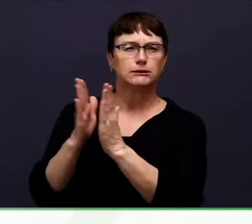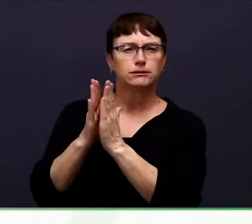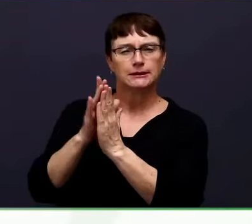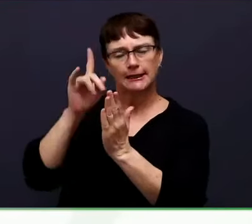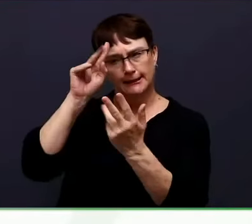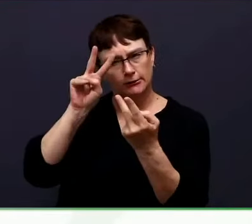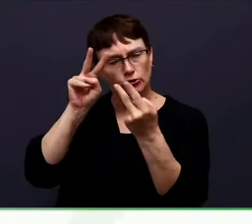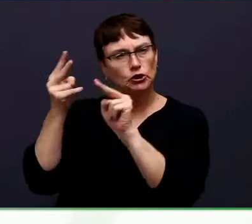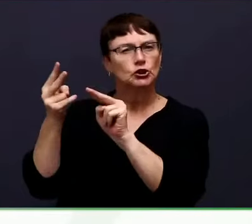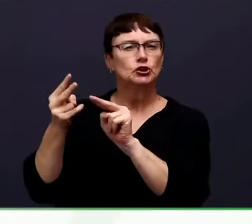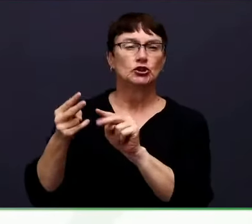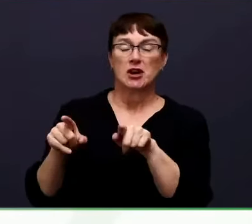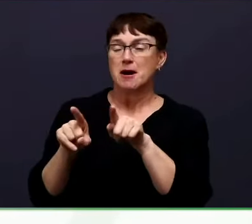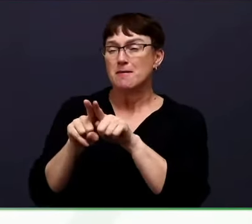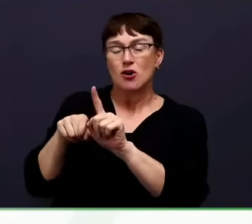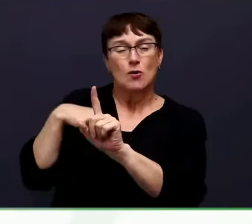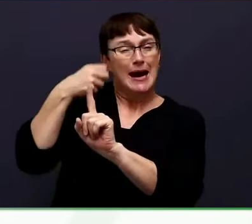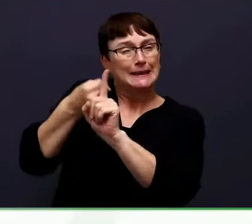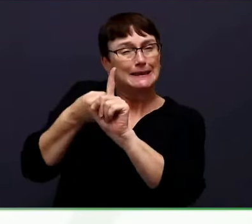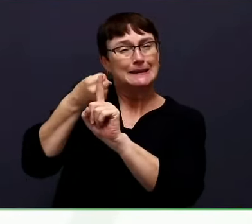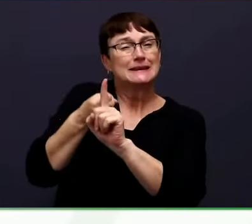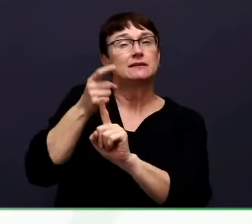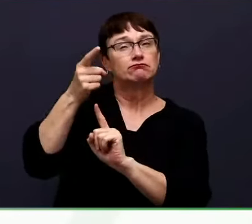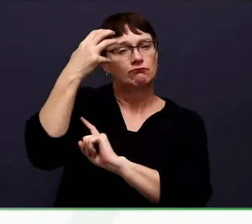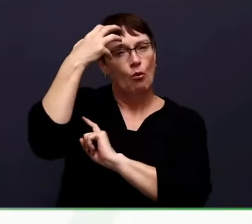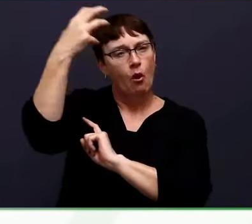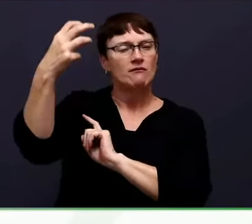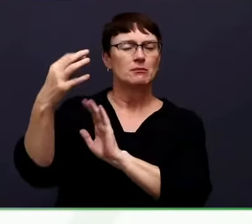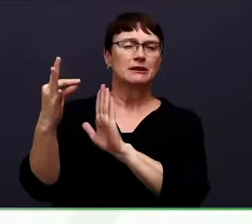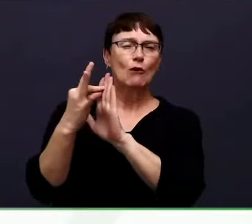successfully replicate this model in other parts of the country.